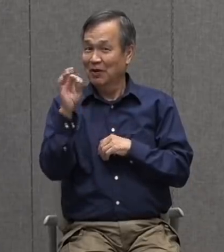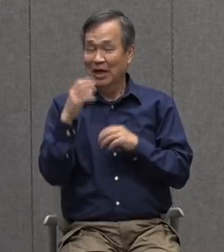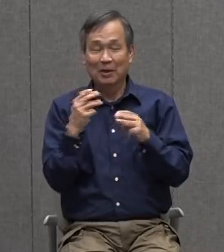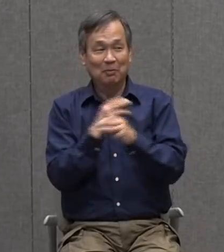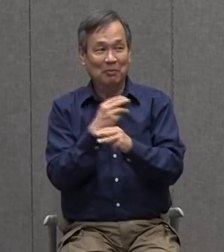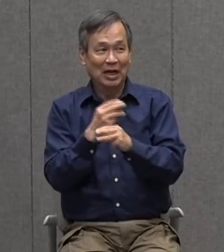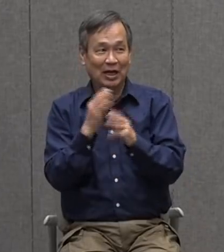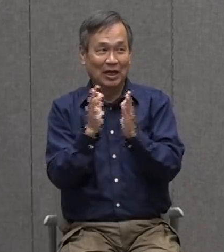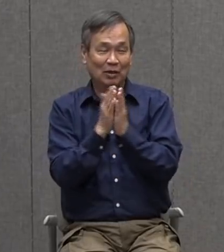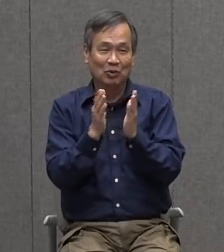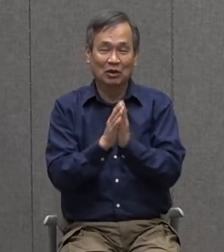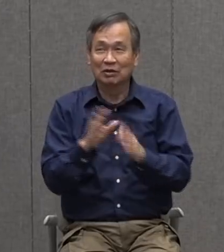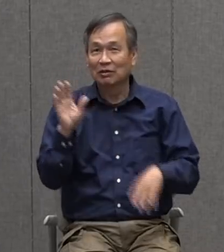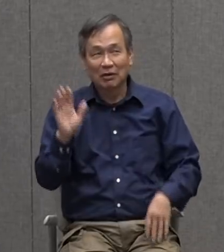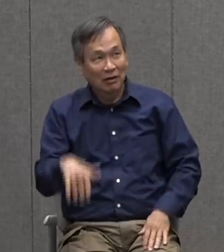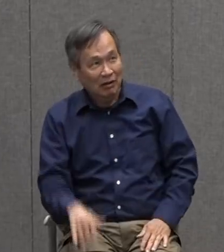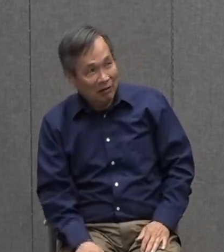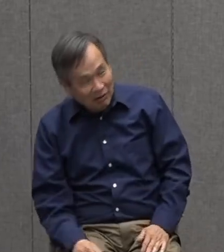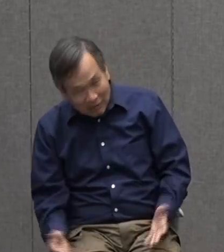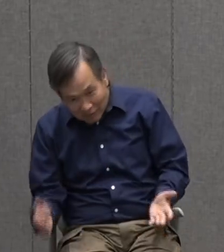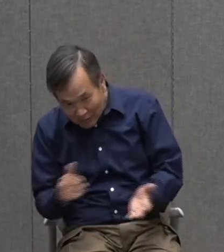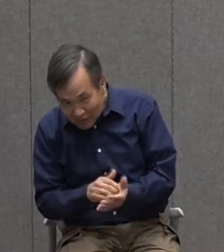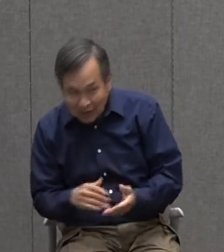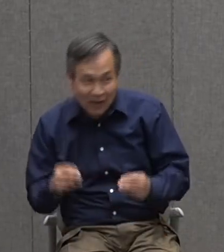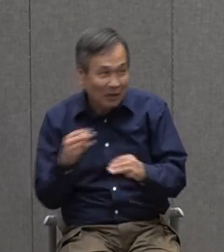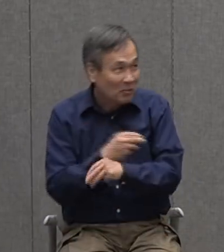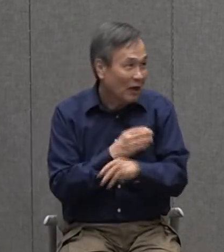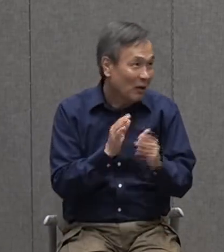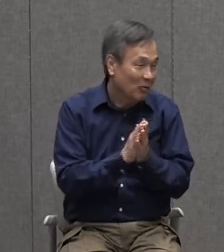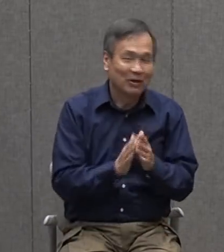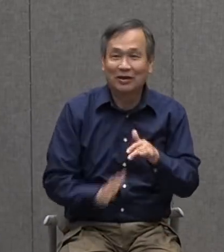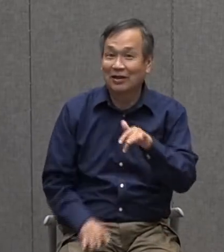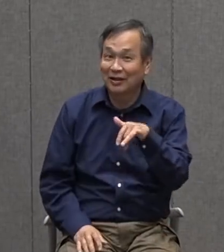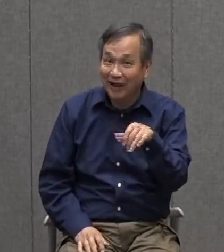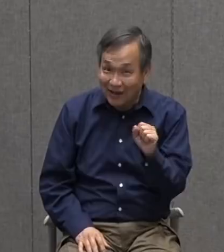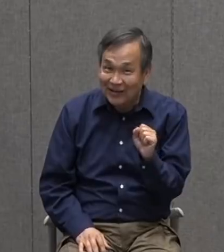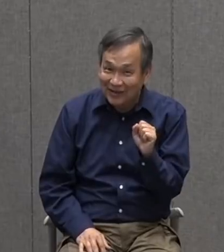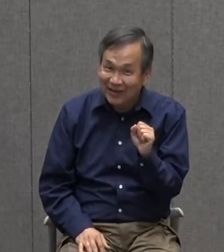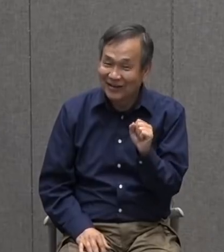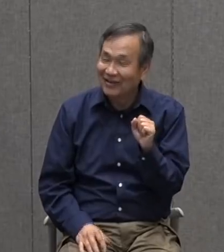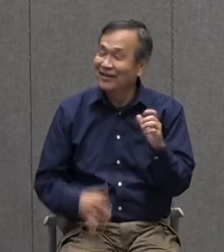"Oh man, another math book?" Yeah, but that's what's so exciting